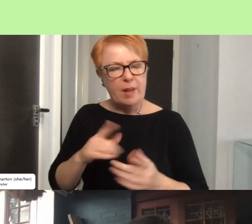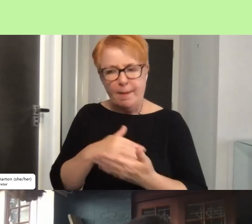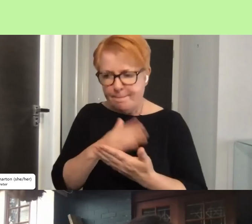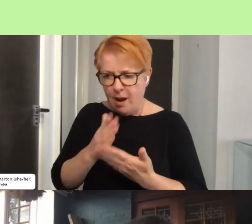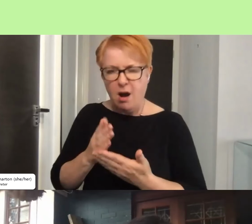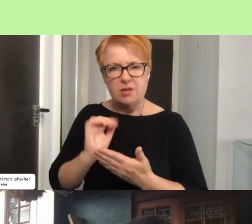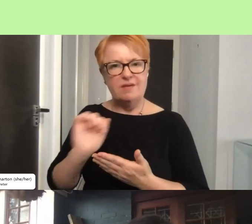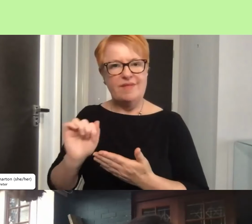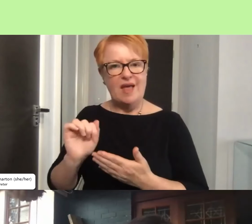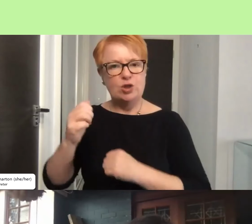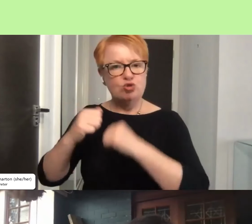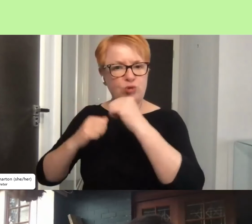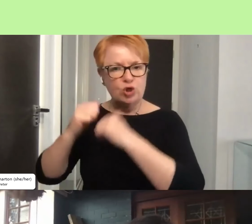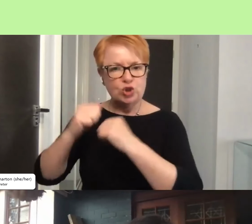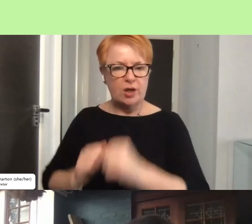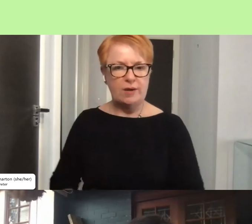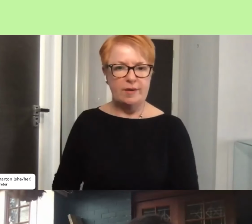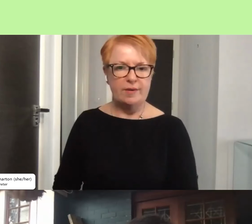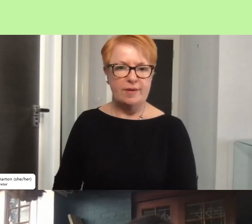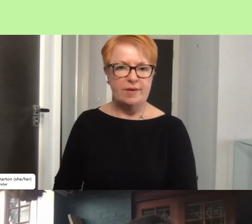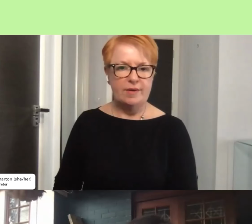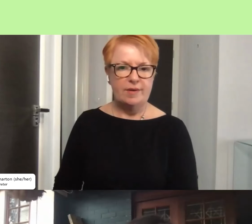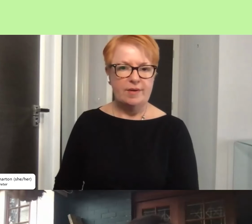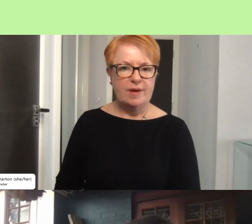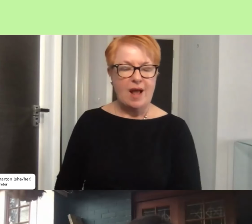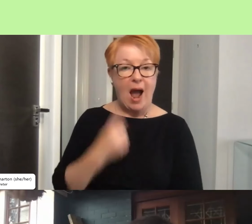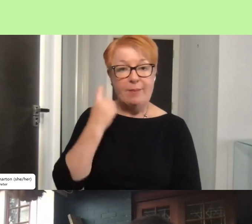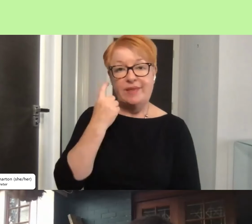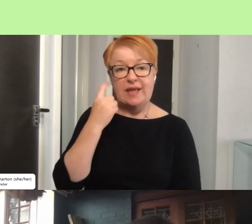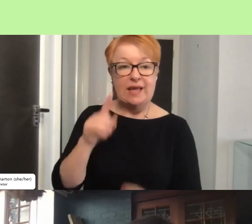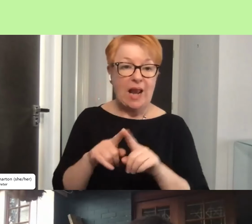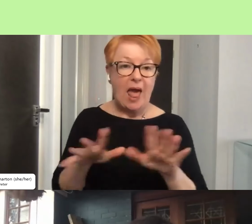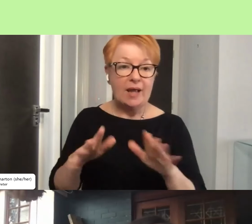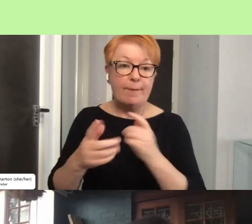I'm just thinking of the most traditional versions, which are museums, right?